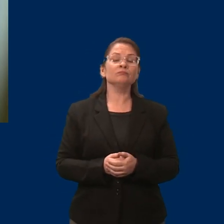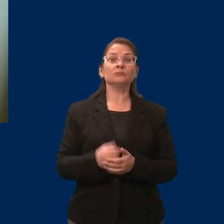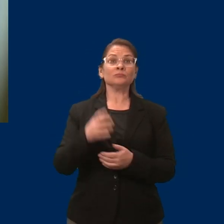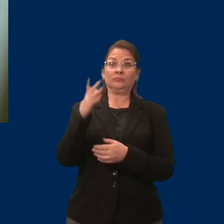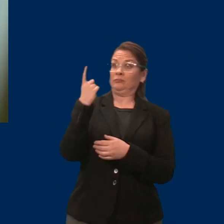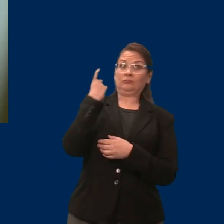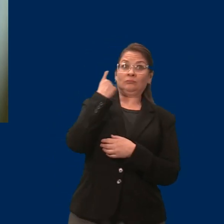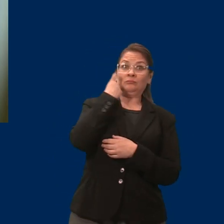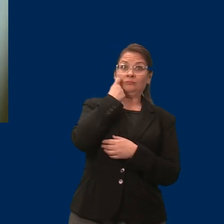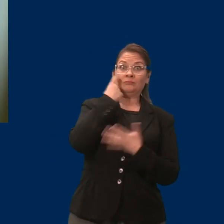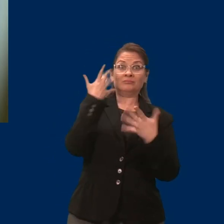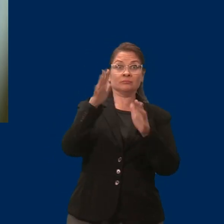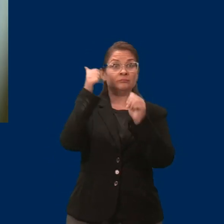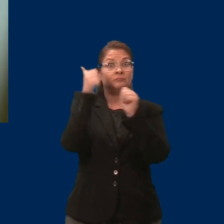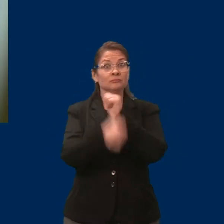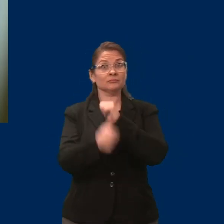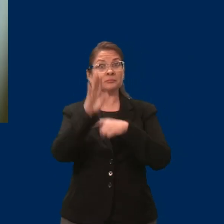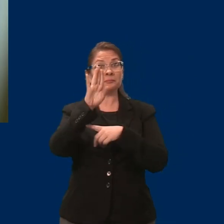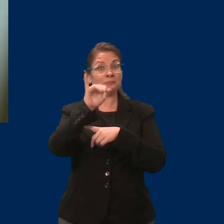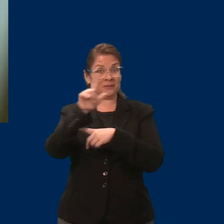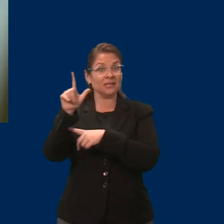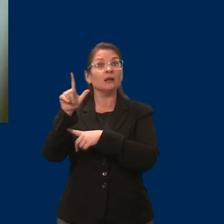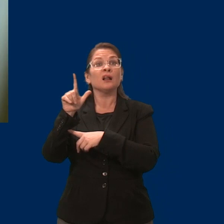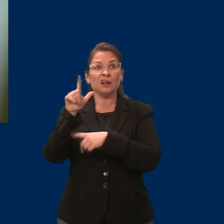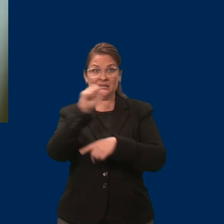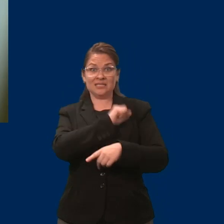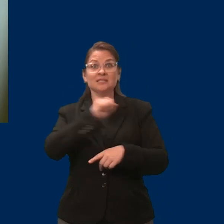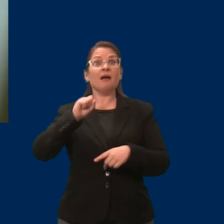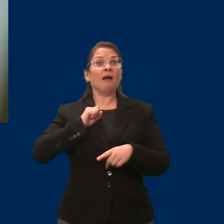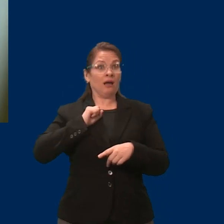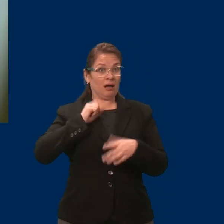of the Senate, I think could be very helpful moving forward